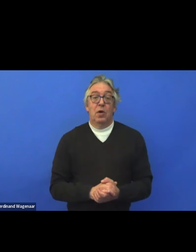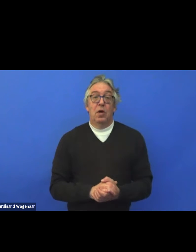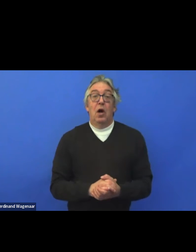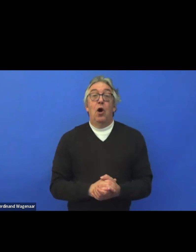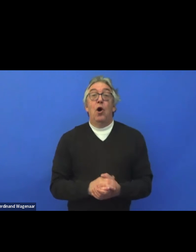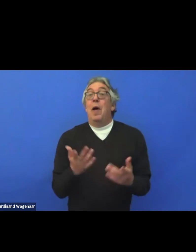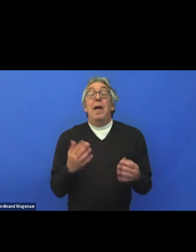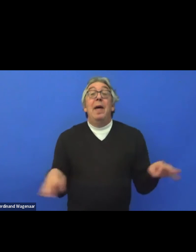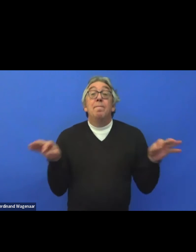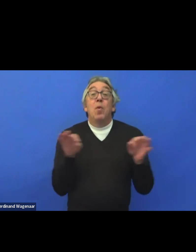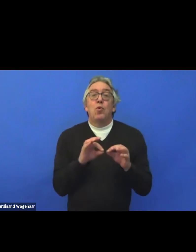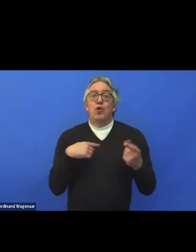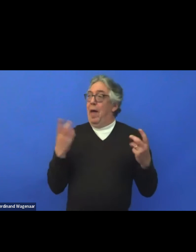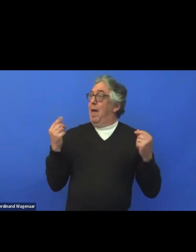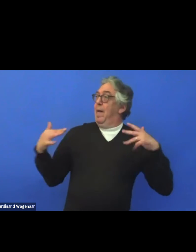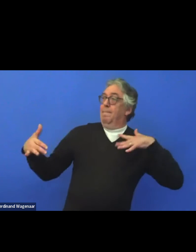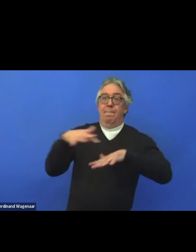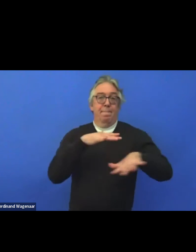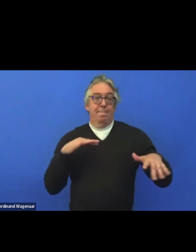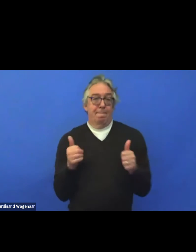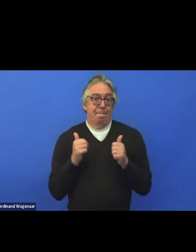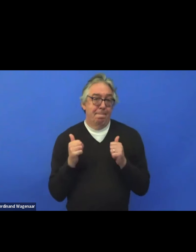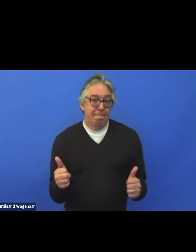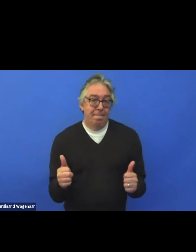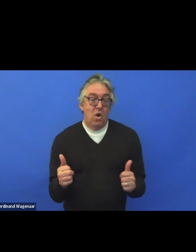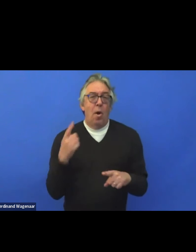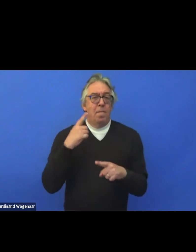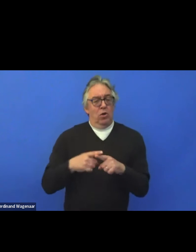And for us to work better together with other like-minded organisations.